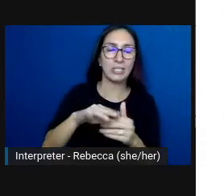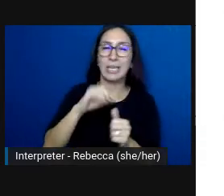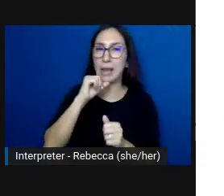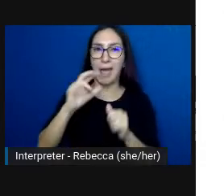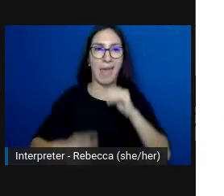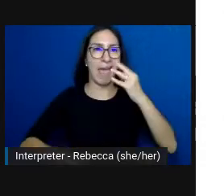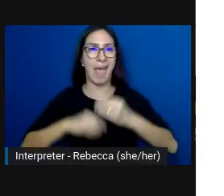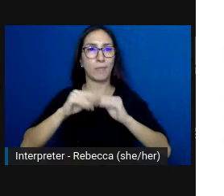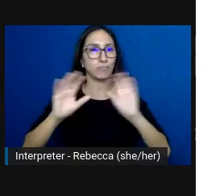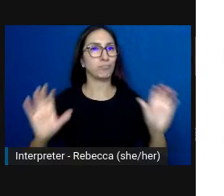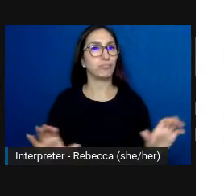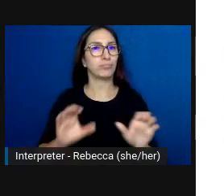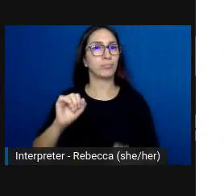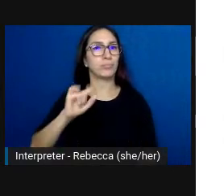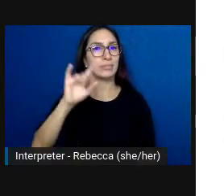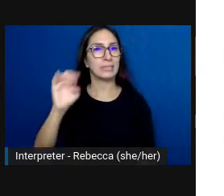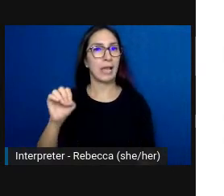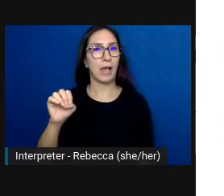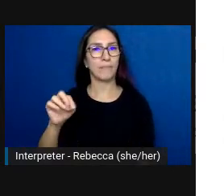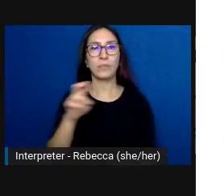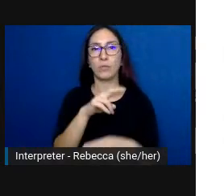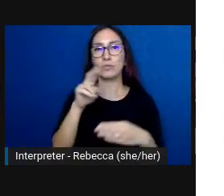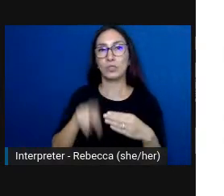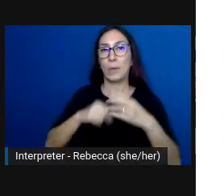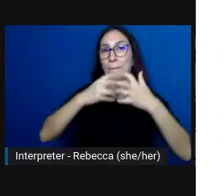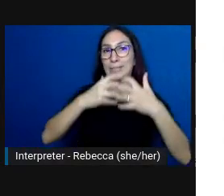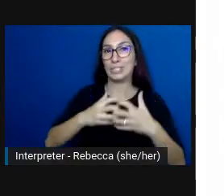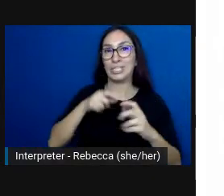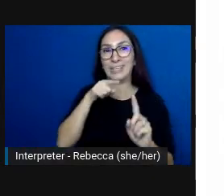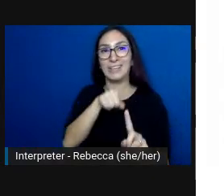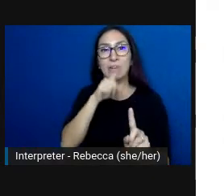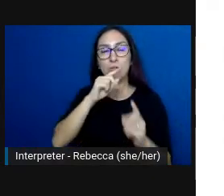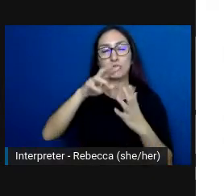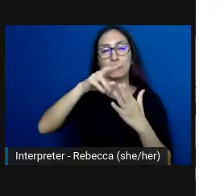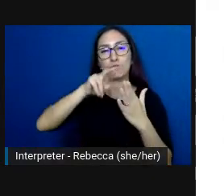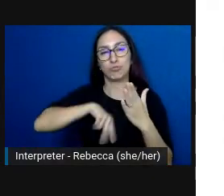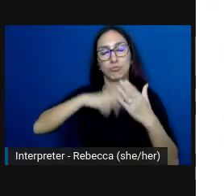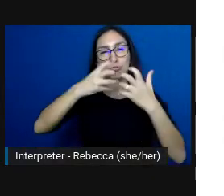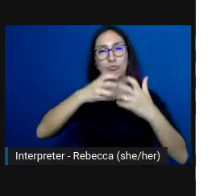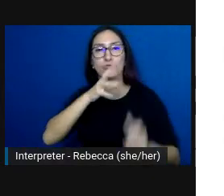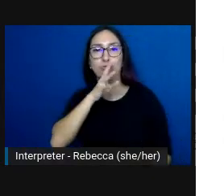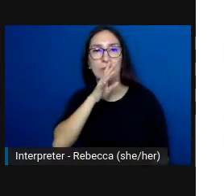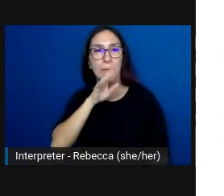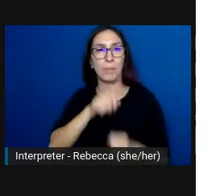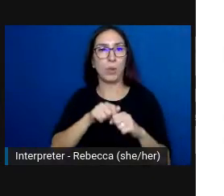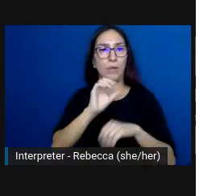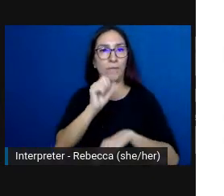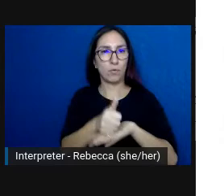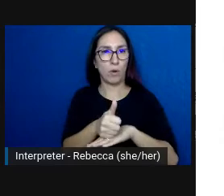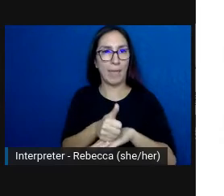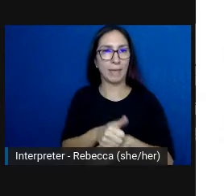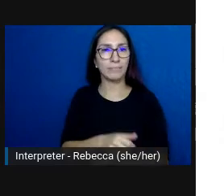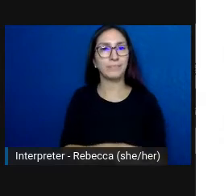like normal page, ability to customize template content from WordPress admin not only from code.